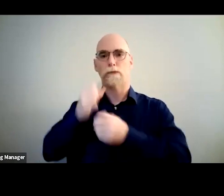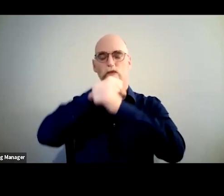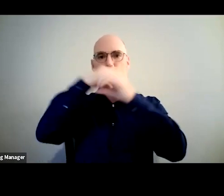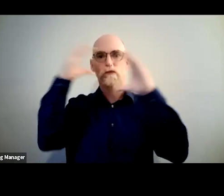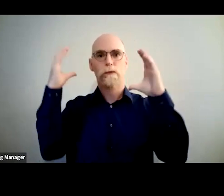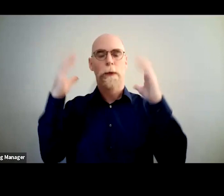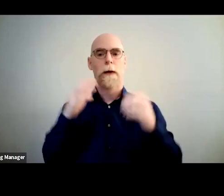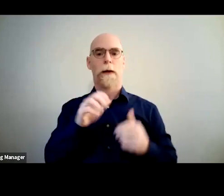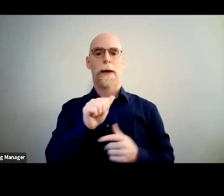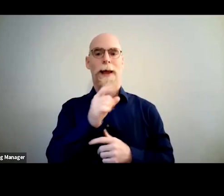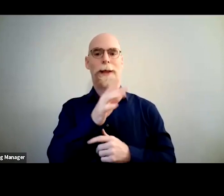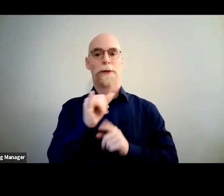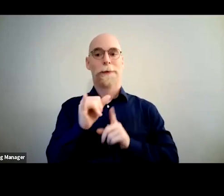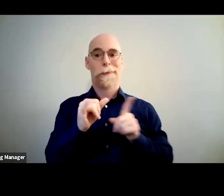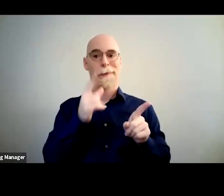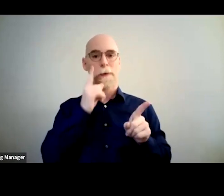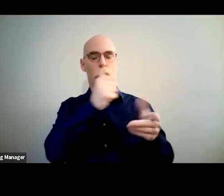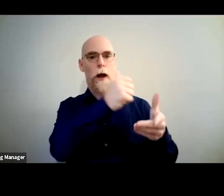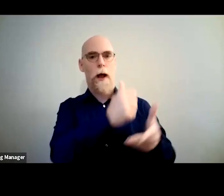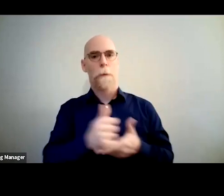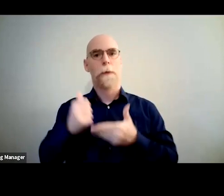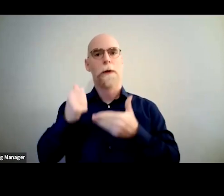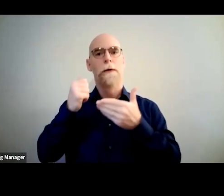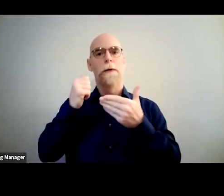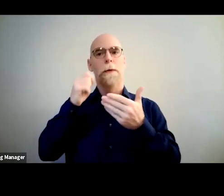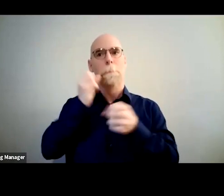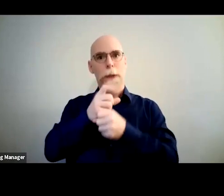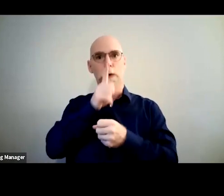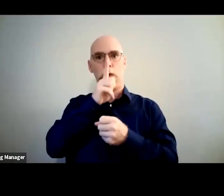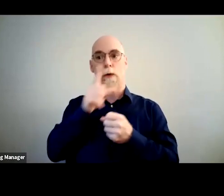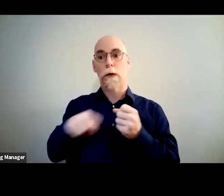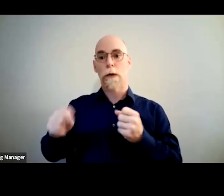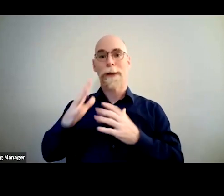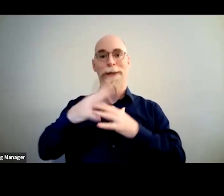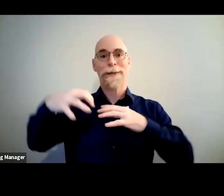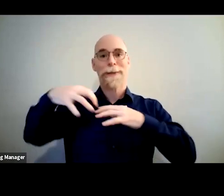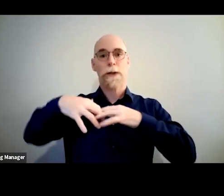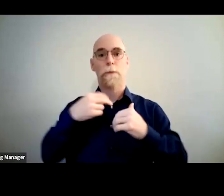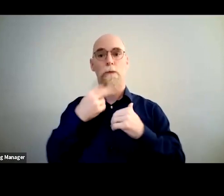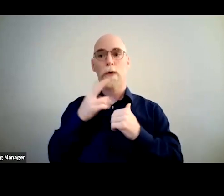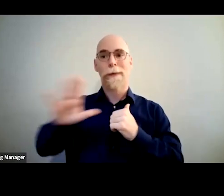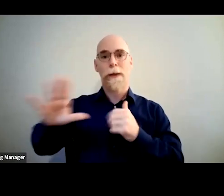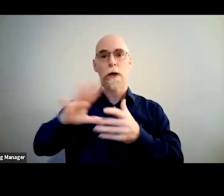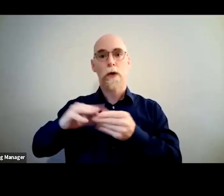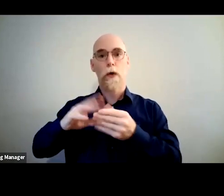heard and recognized in Baltimore today. You can pick up your copy of Reservation East Baltimore's